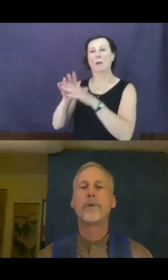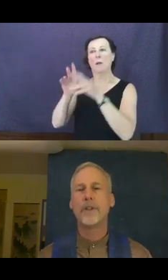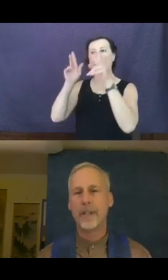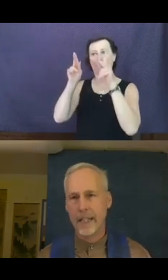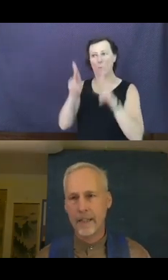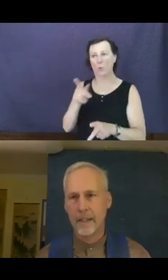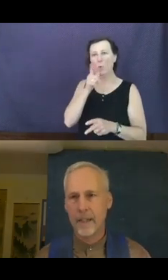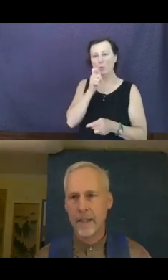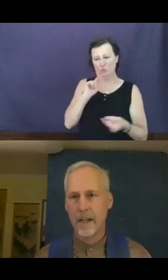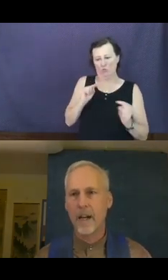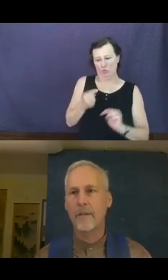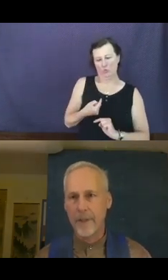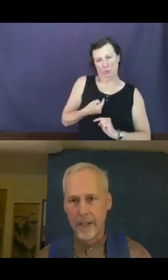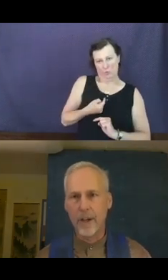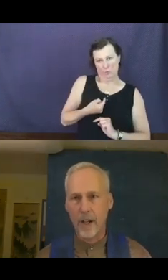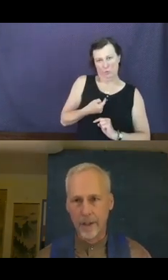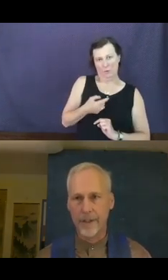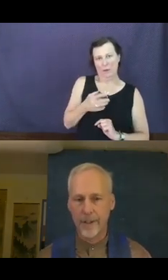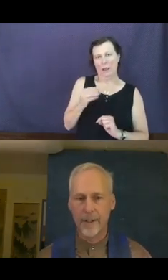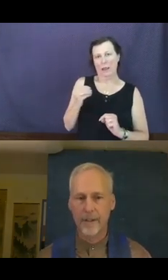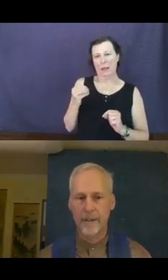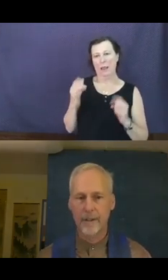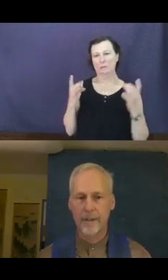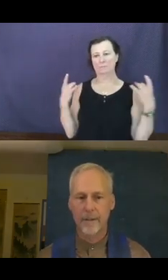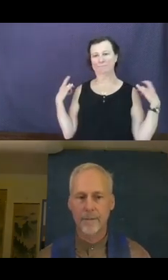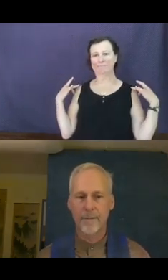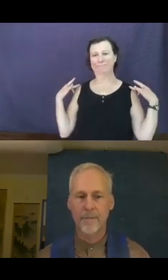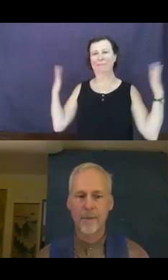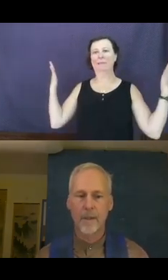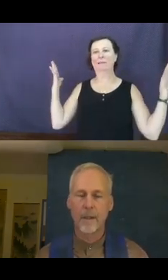unburdening of their heart.